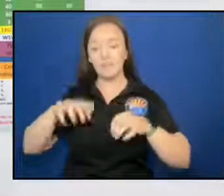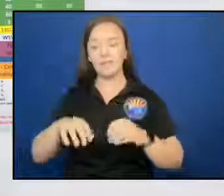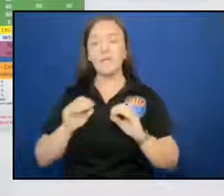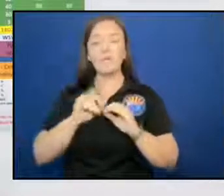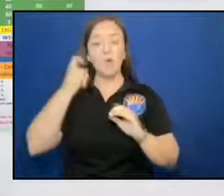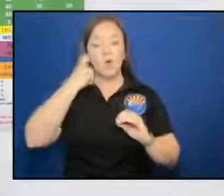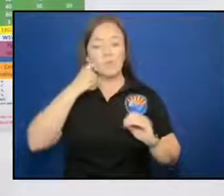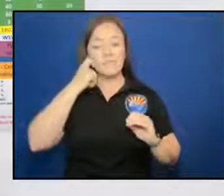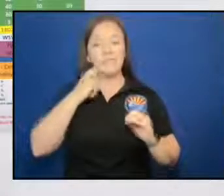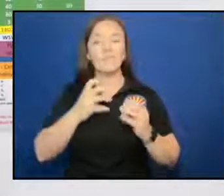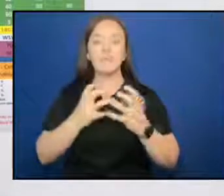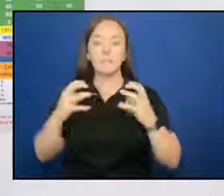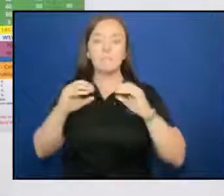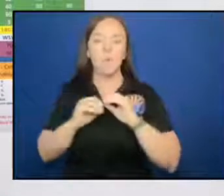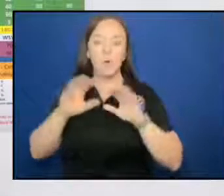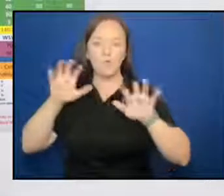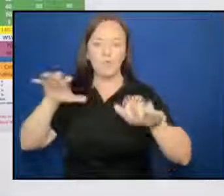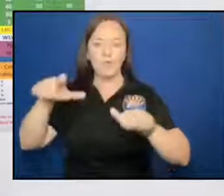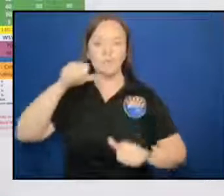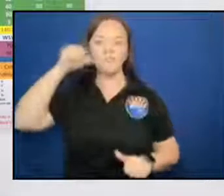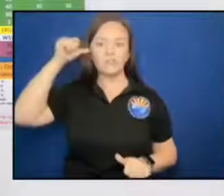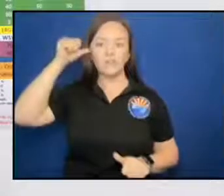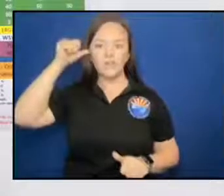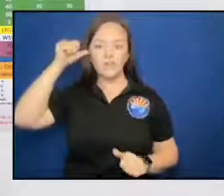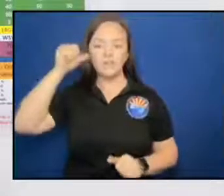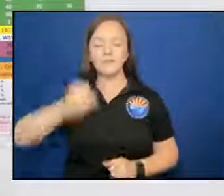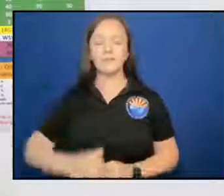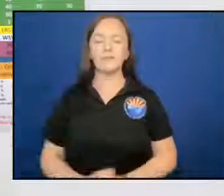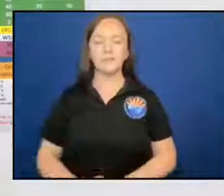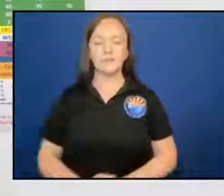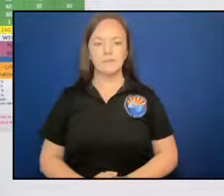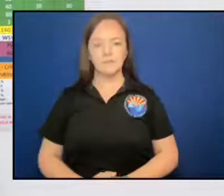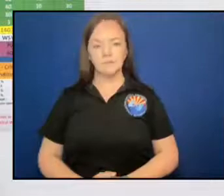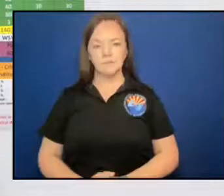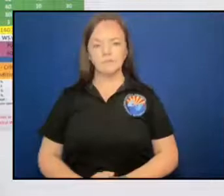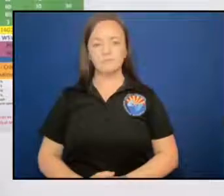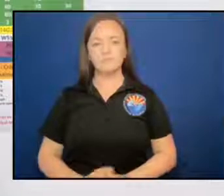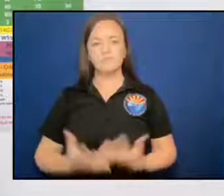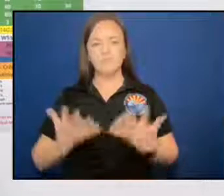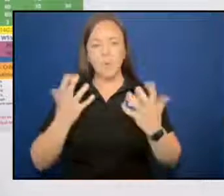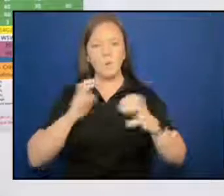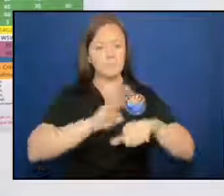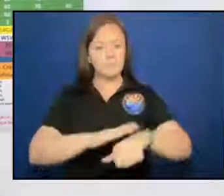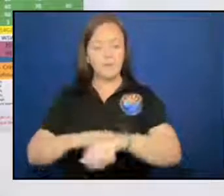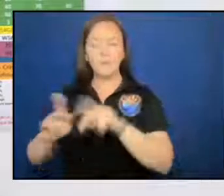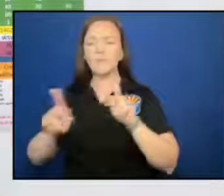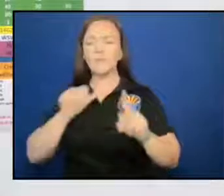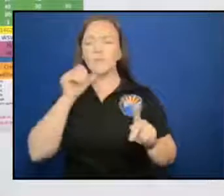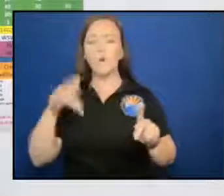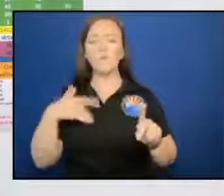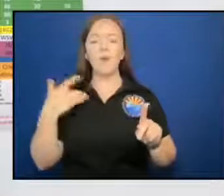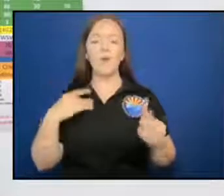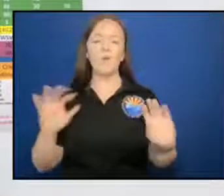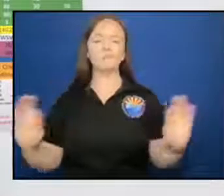TELEVISION AND WEATHER RADIO AND ANYTHING LIKE THAT INFORMATION CAN COME OUT.